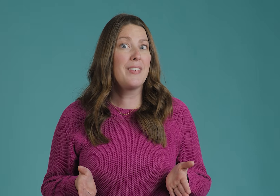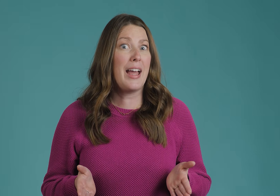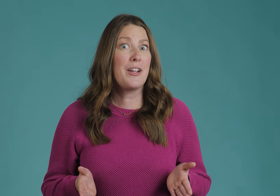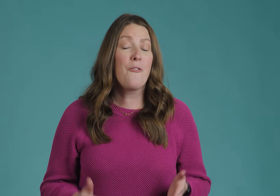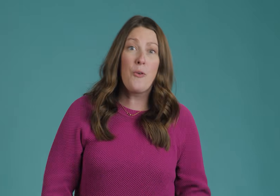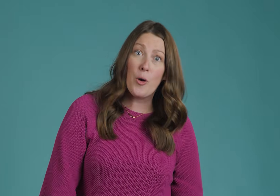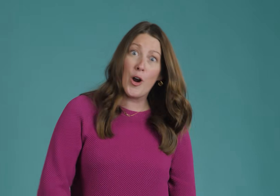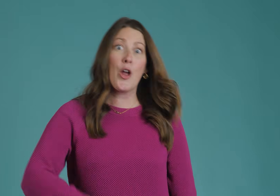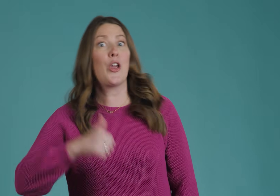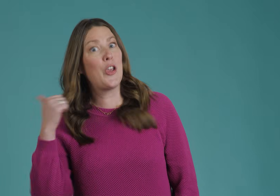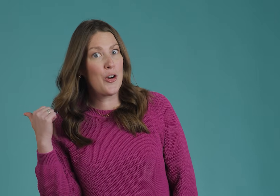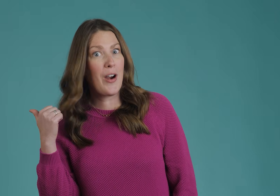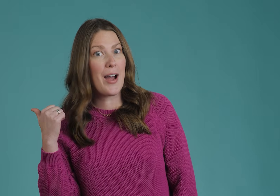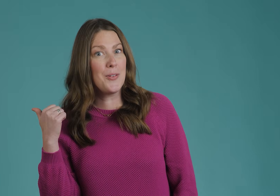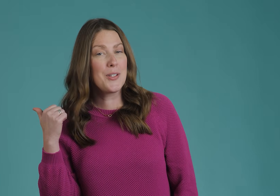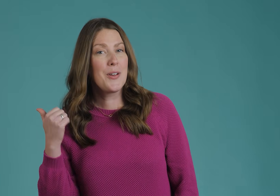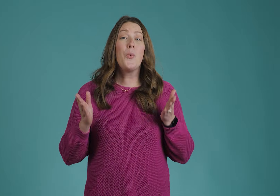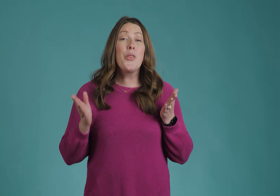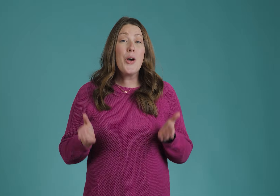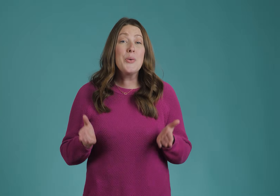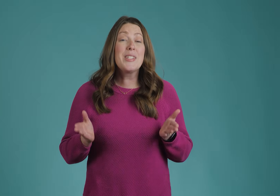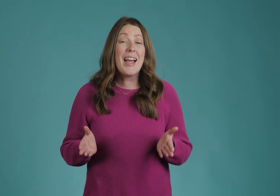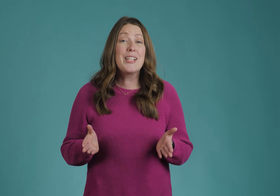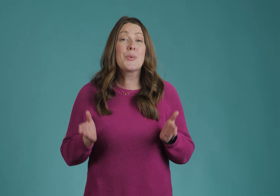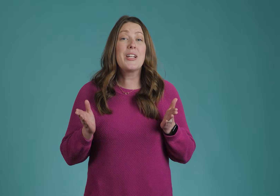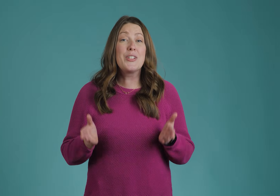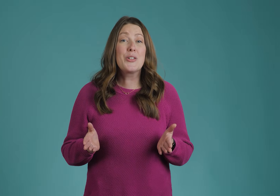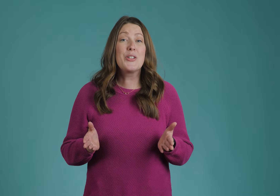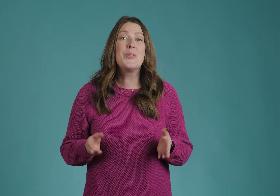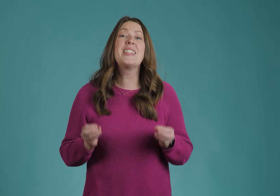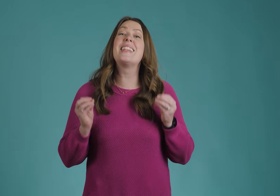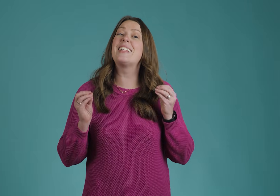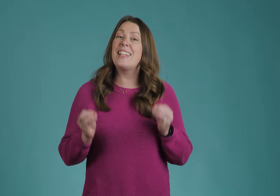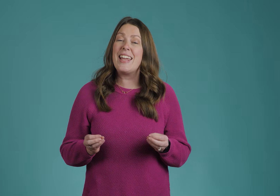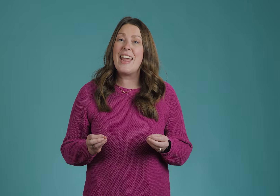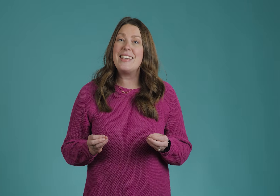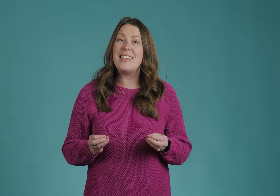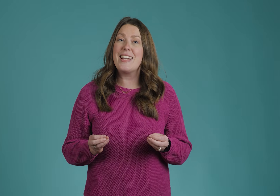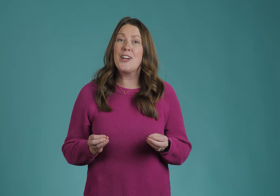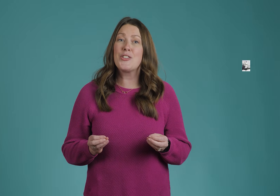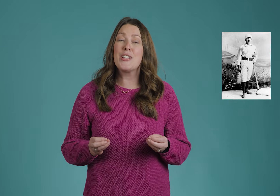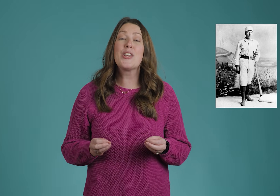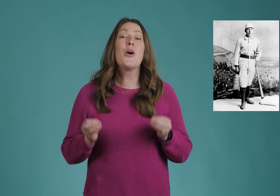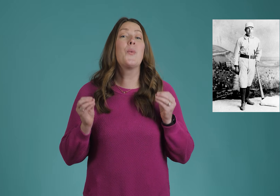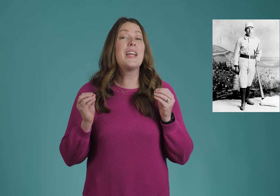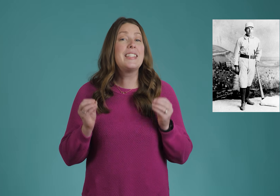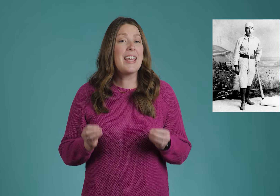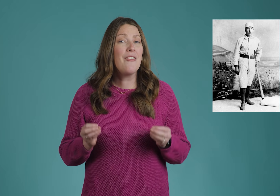Like for you're out. Well, those signs were introduced in the late 1800s, when a Deaf